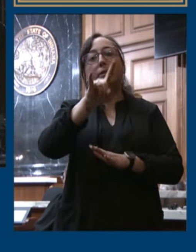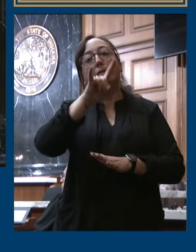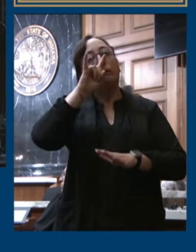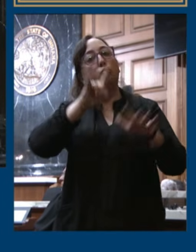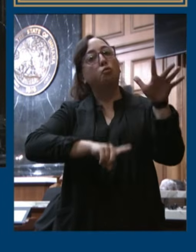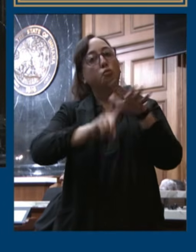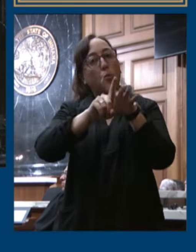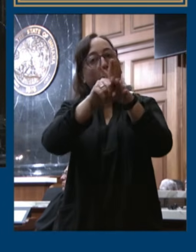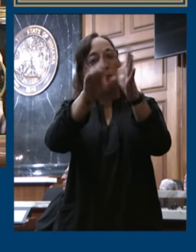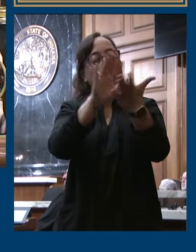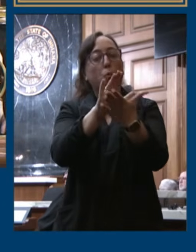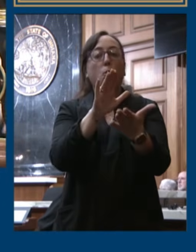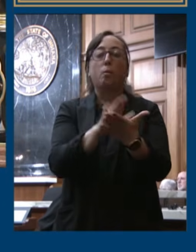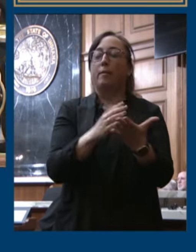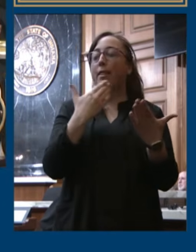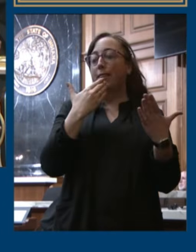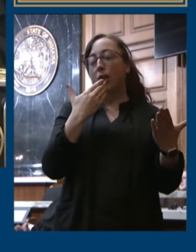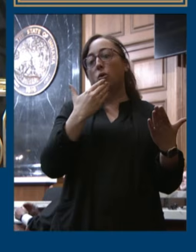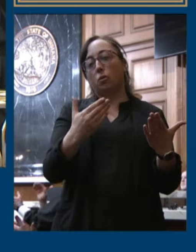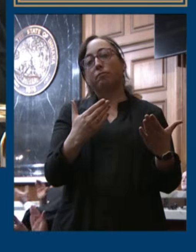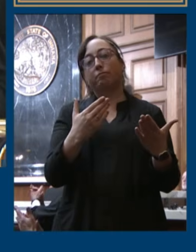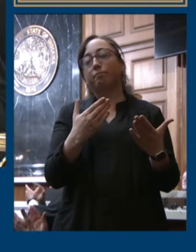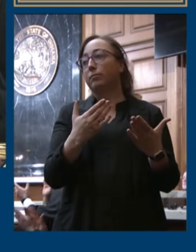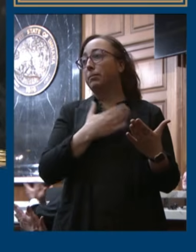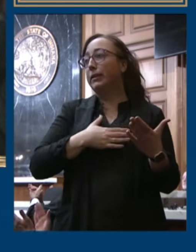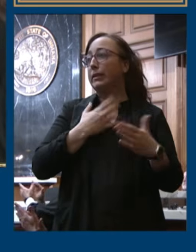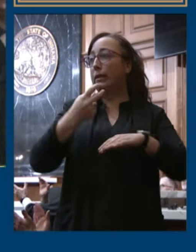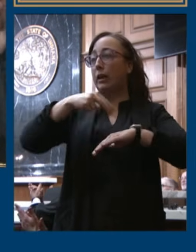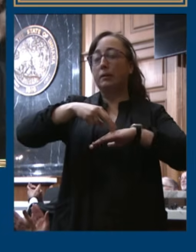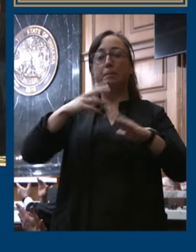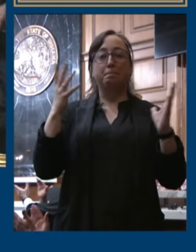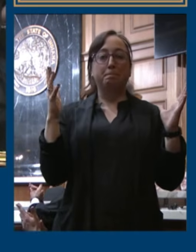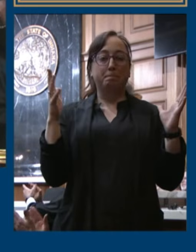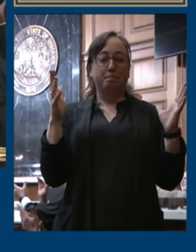WILL YOU AND YOUR TEAM STAND.